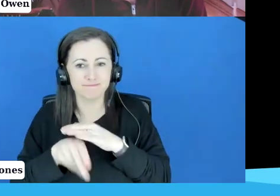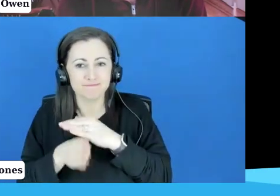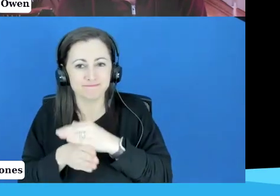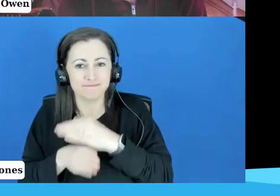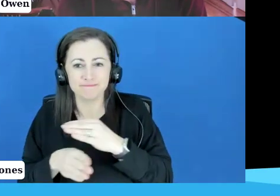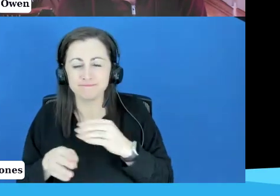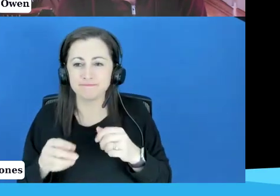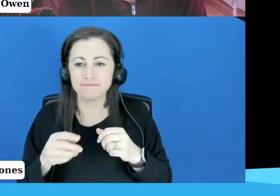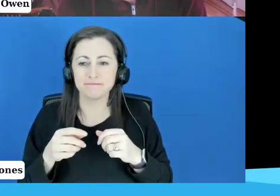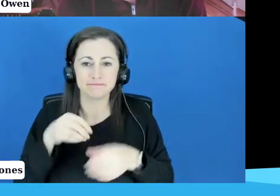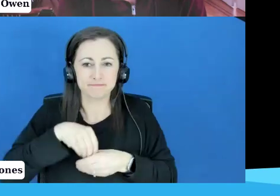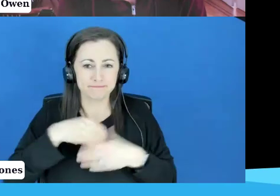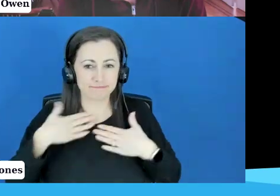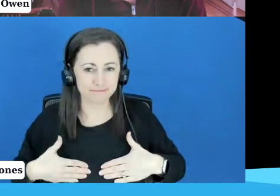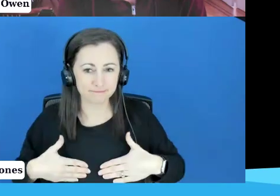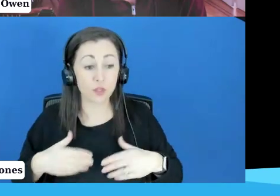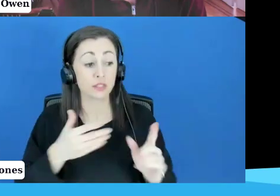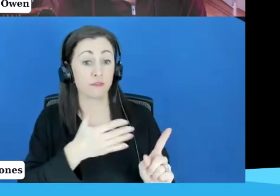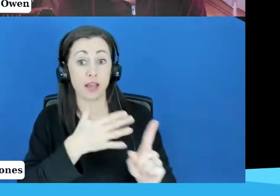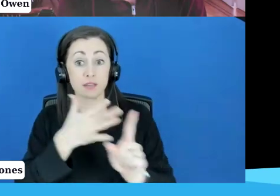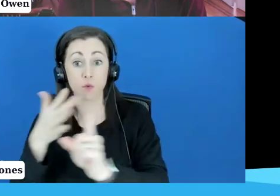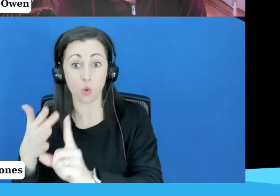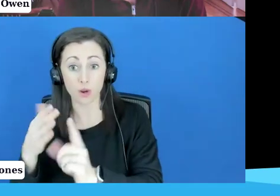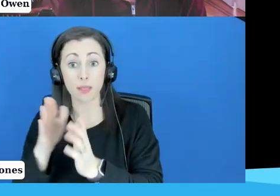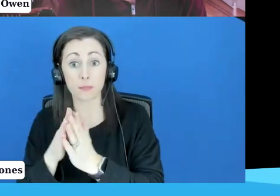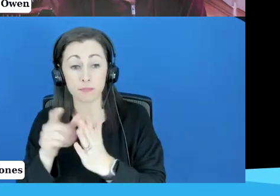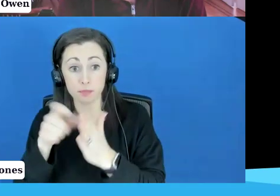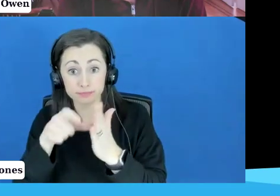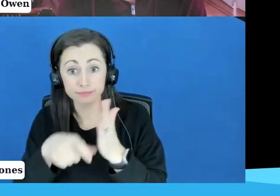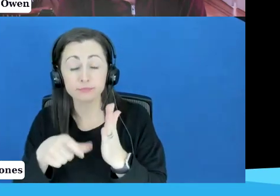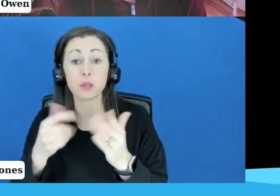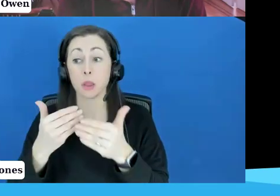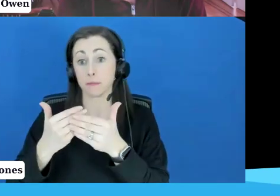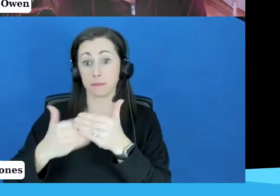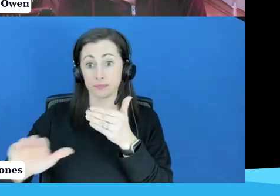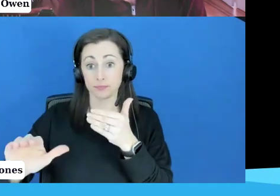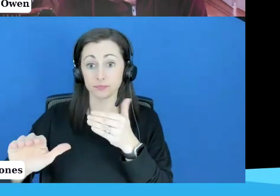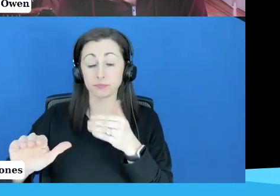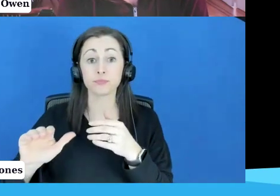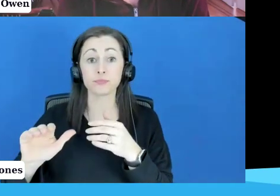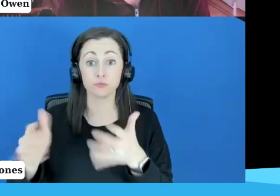Then we fast forward a little bit. Otto's been born. Rebecca is learning to navigate parenting,